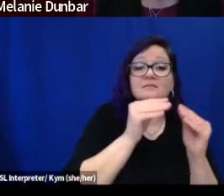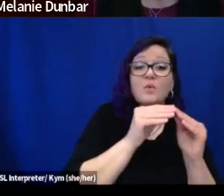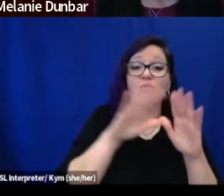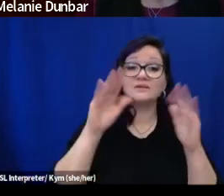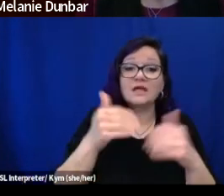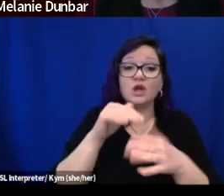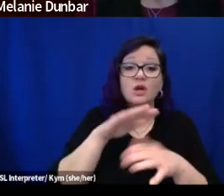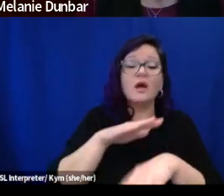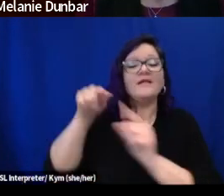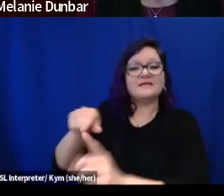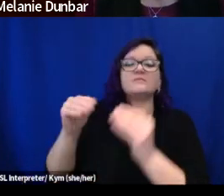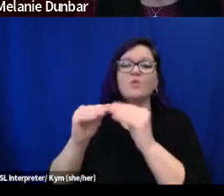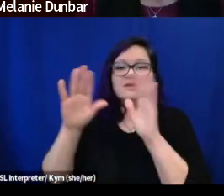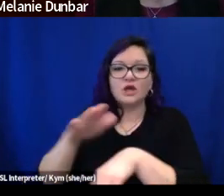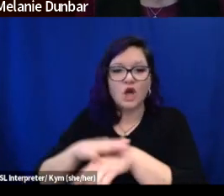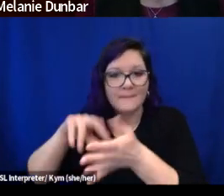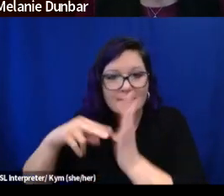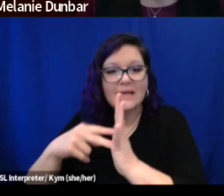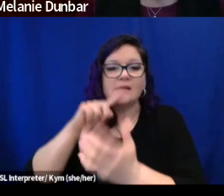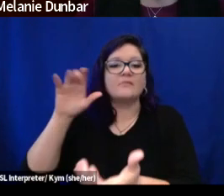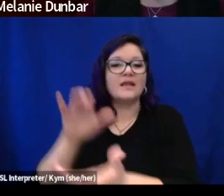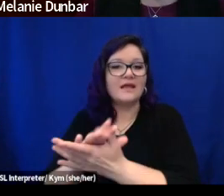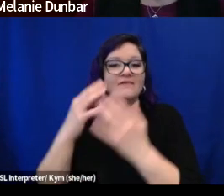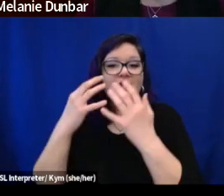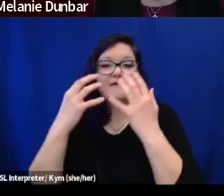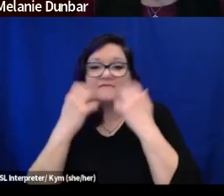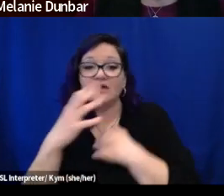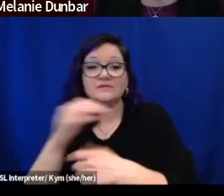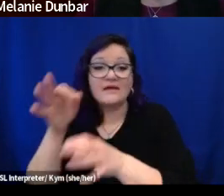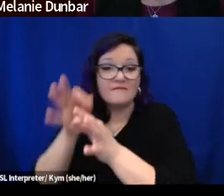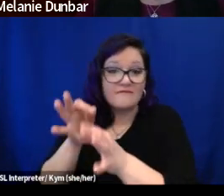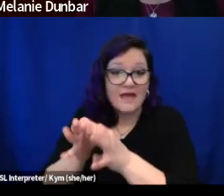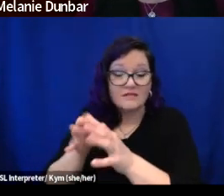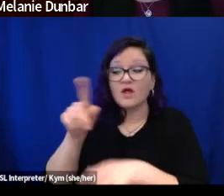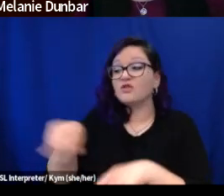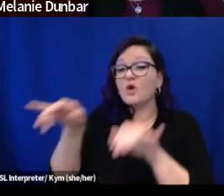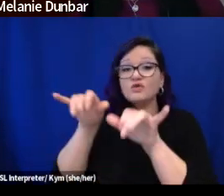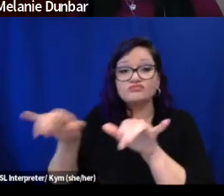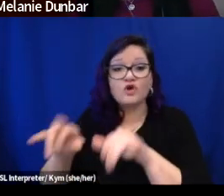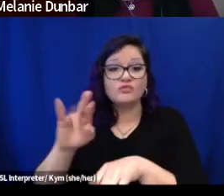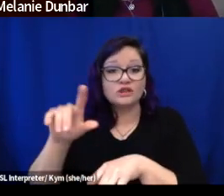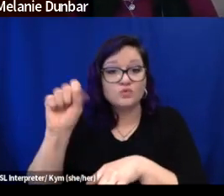and faith. Religious or spiritual rituals and foundations are the heart of their interventions.